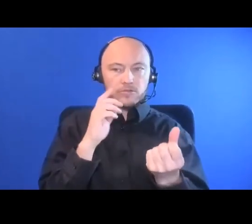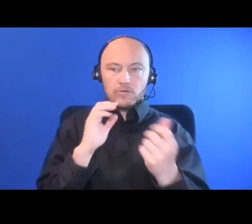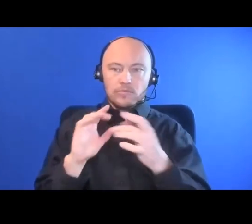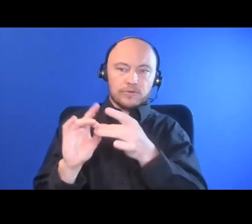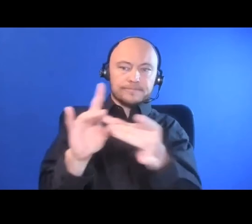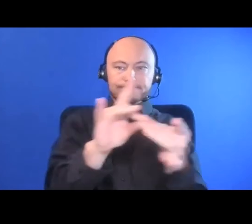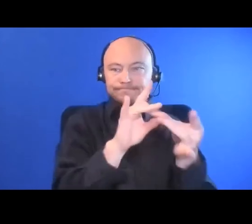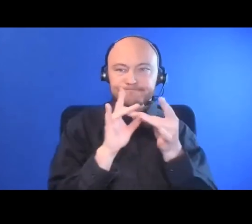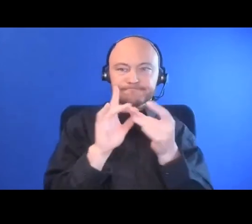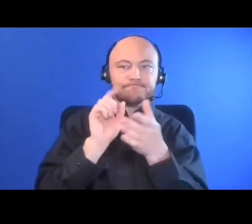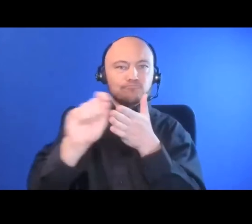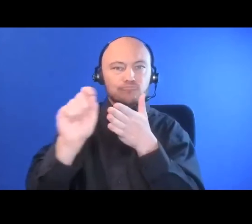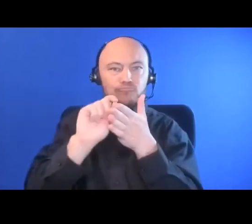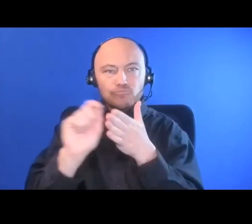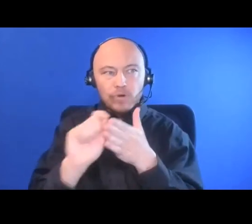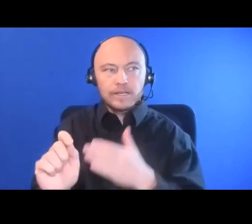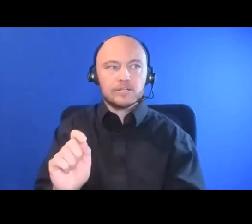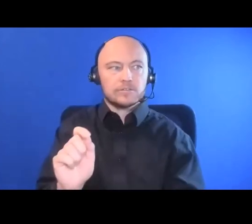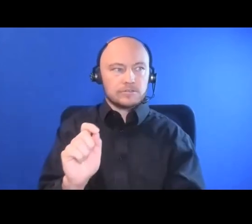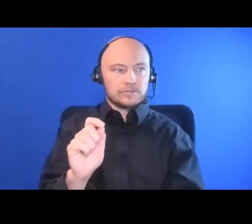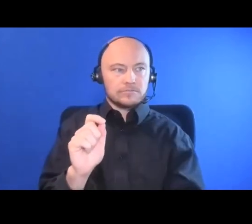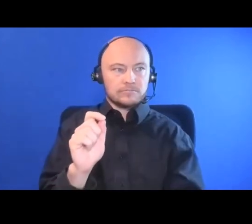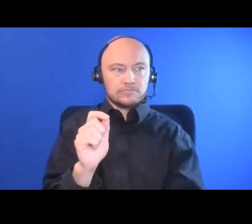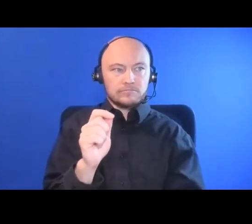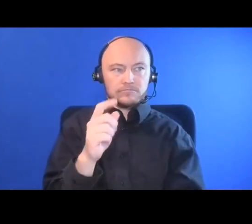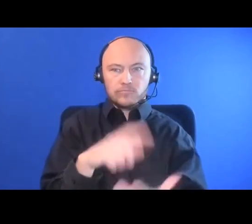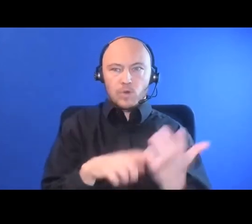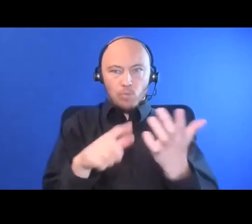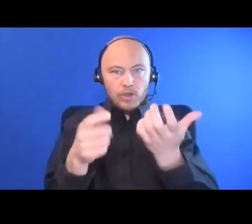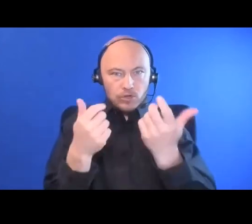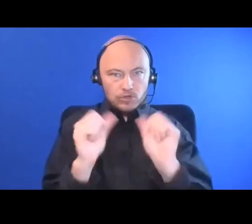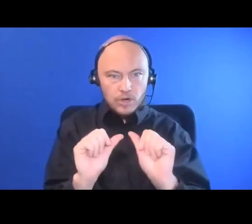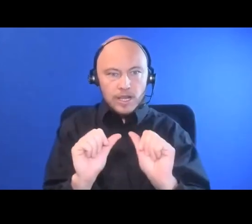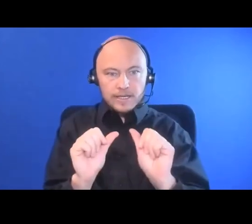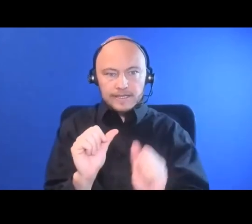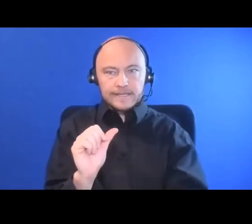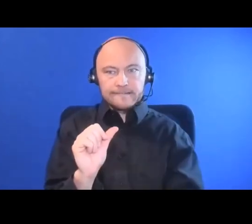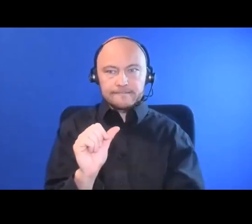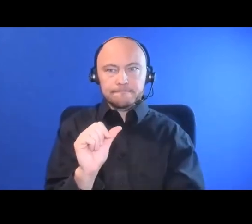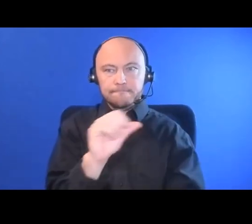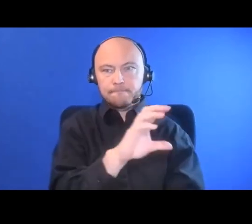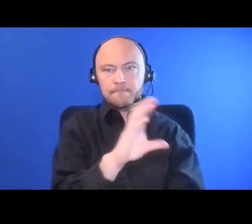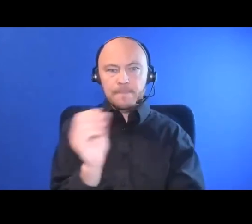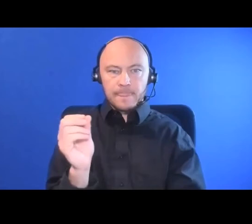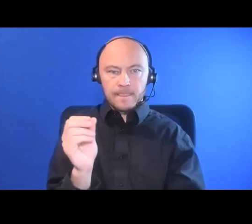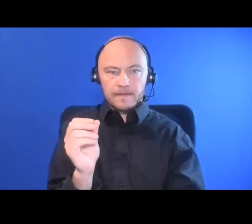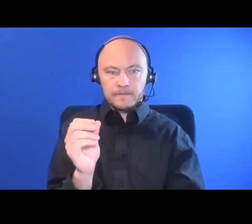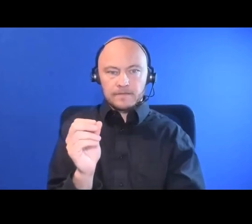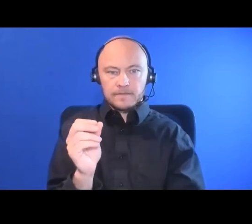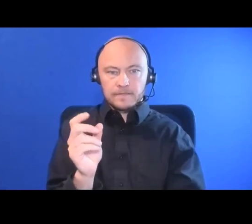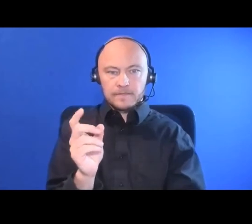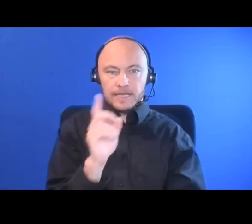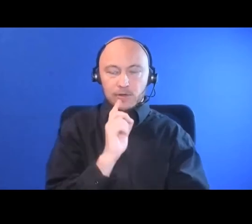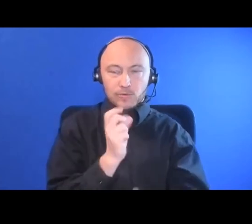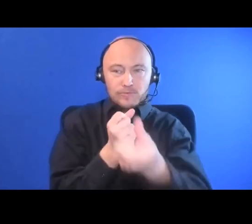who are doing what you're trying to do. And I wanna put another plug for a book